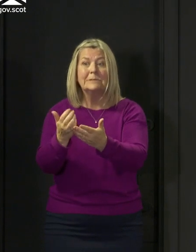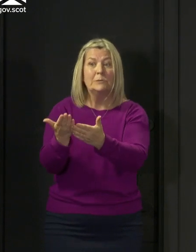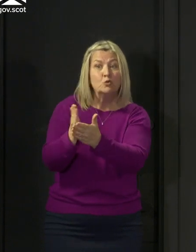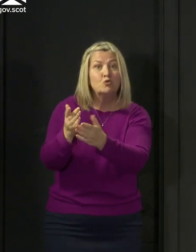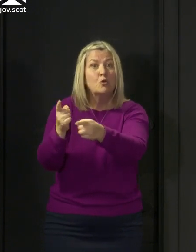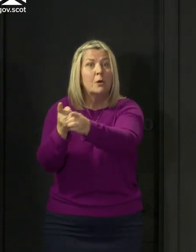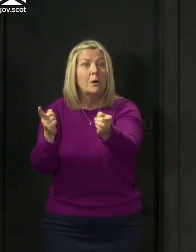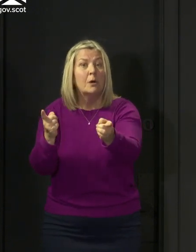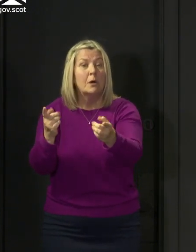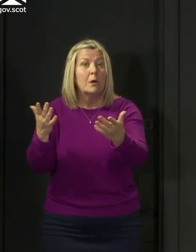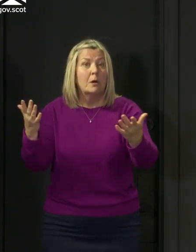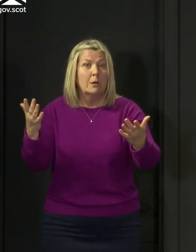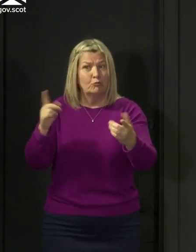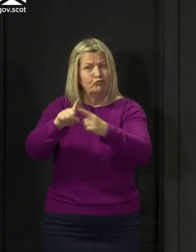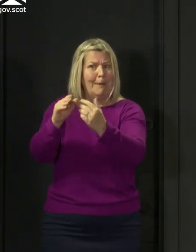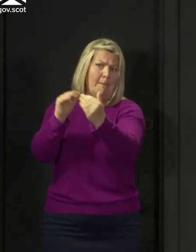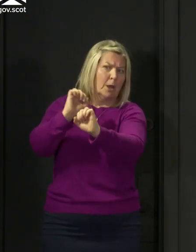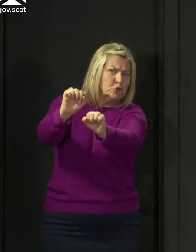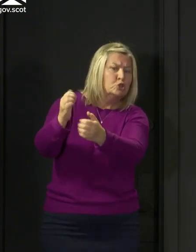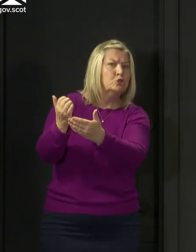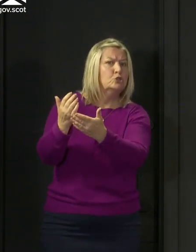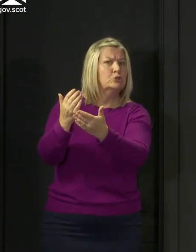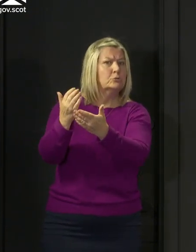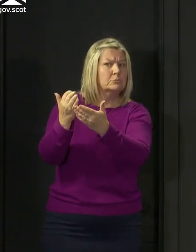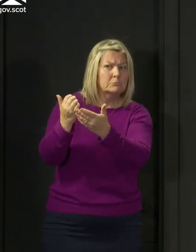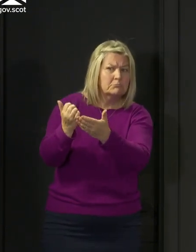for every single company, but we will do our best to help companies with those decisions